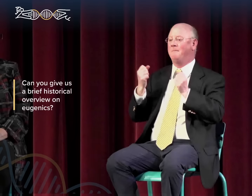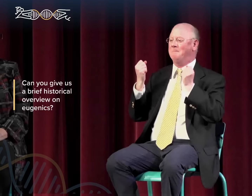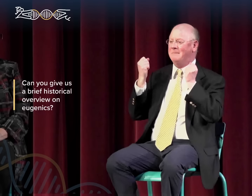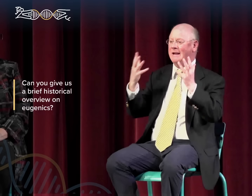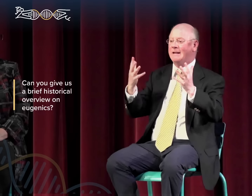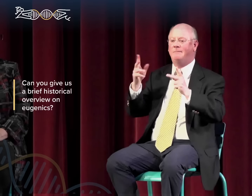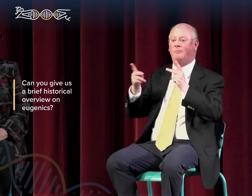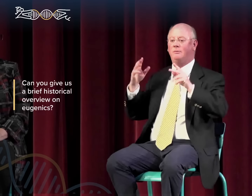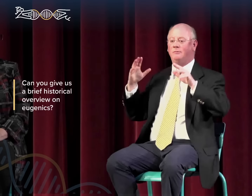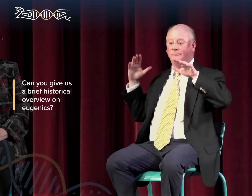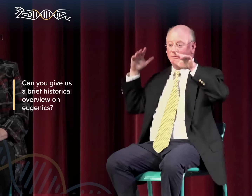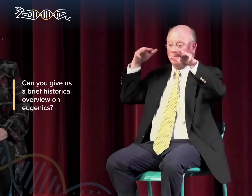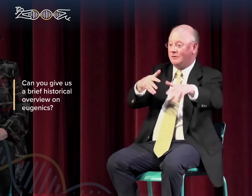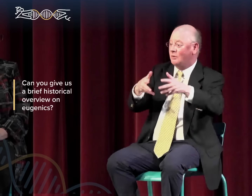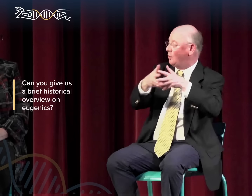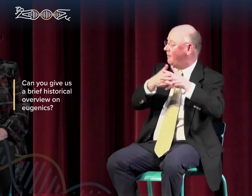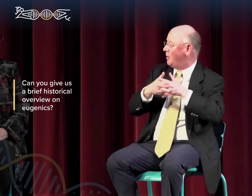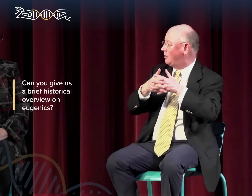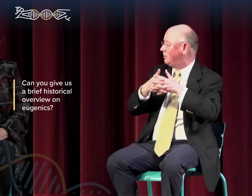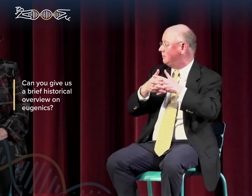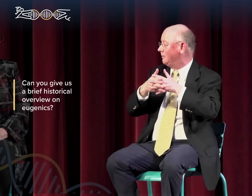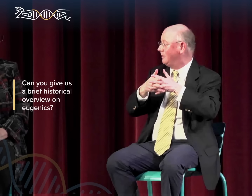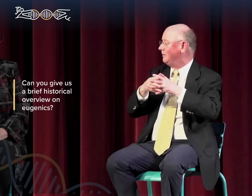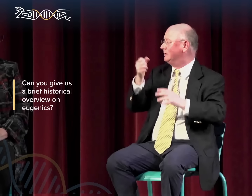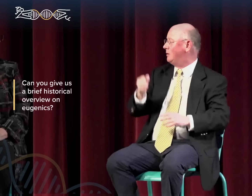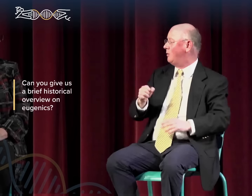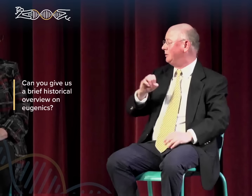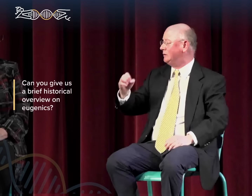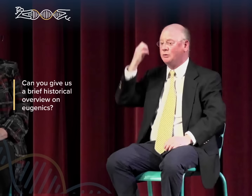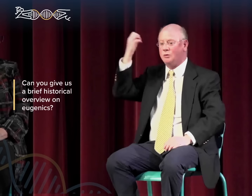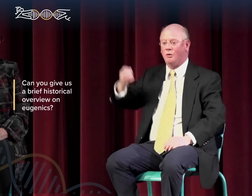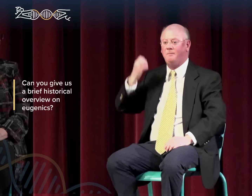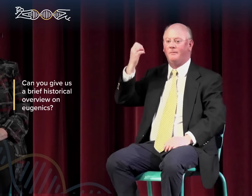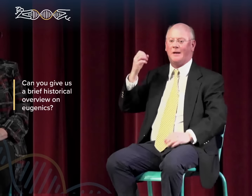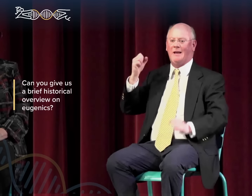And when many people immigrants came over to US, many coming from